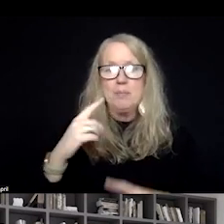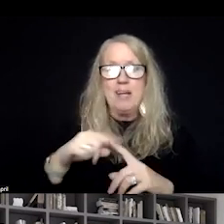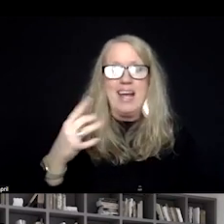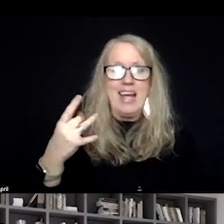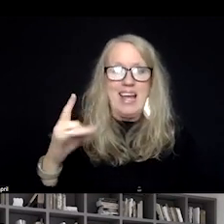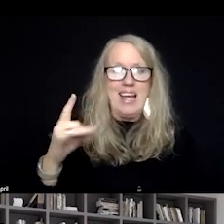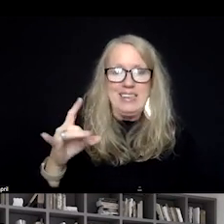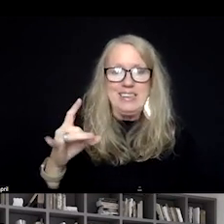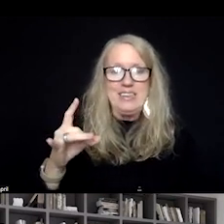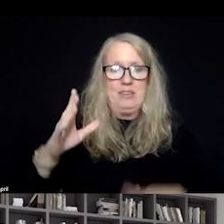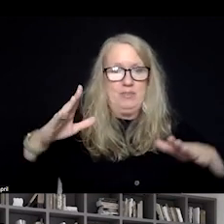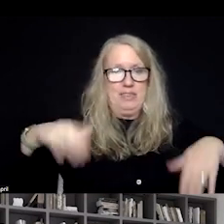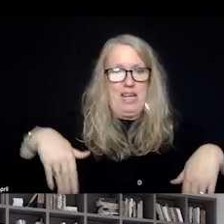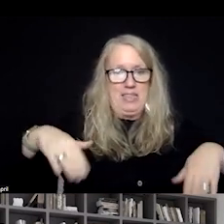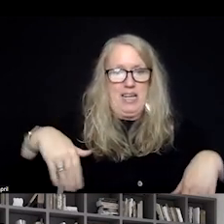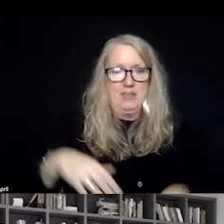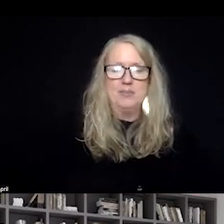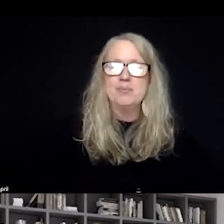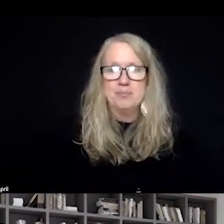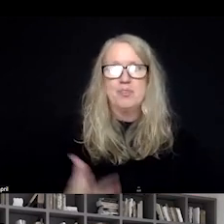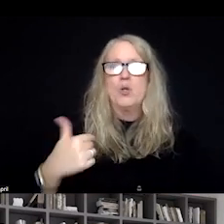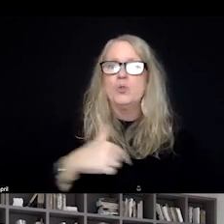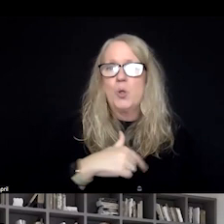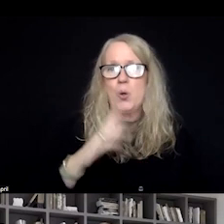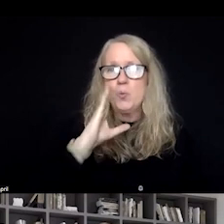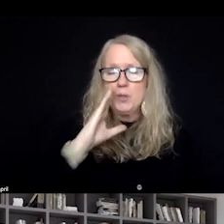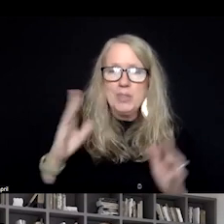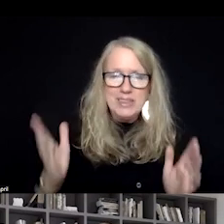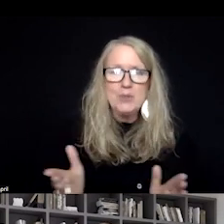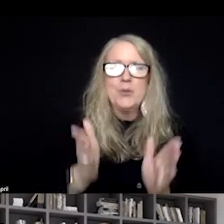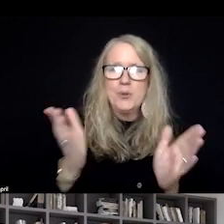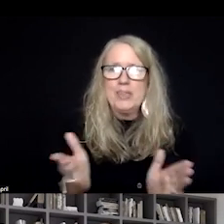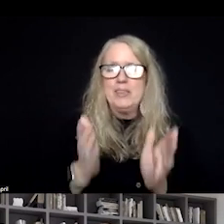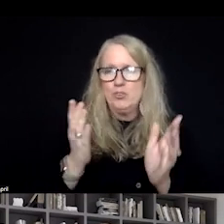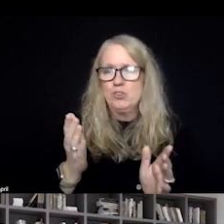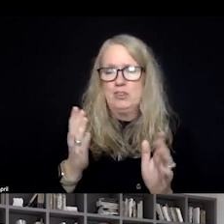THAT HAVE NOT. SO WE WOULD REALLY ENCOURAGE THOSE 18 TO GET